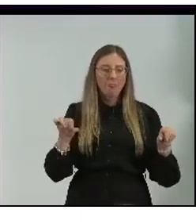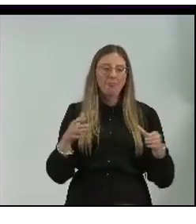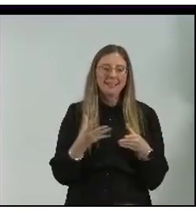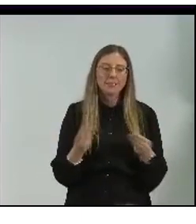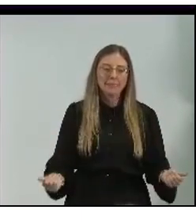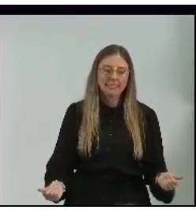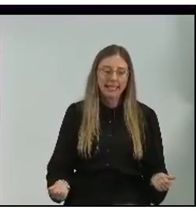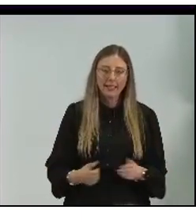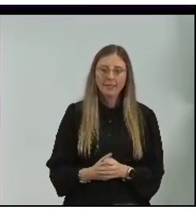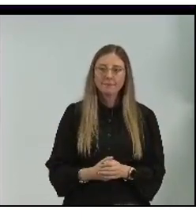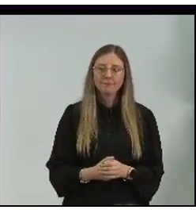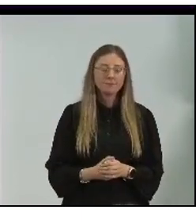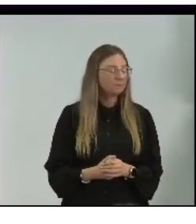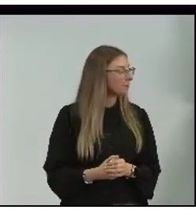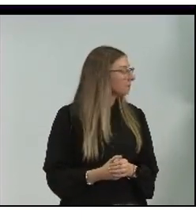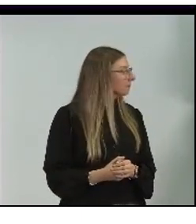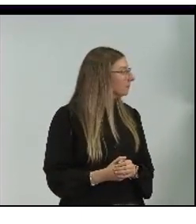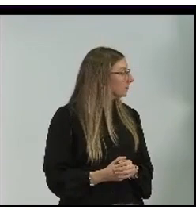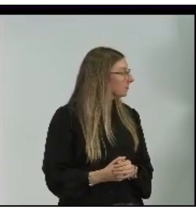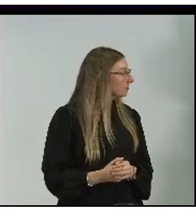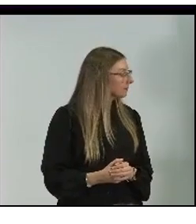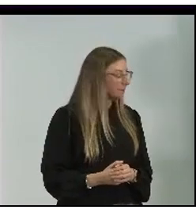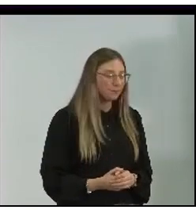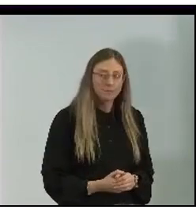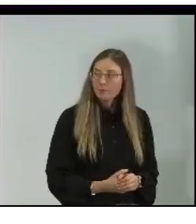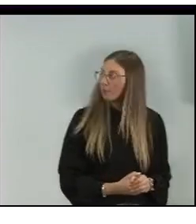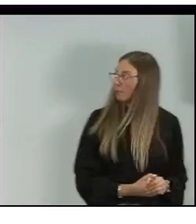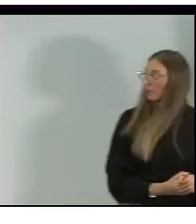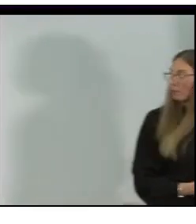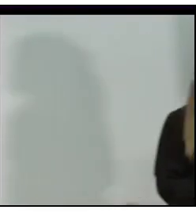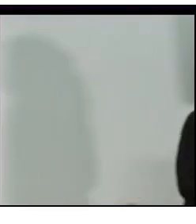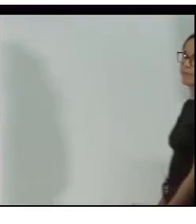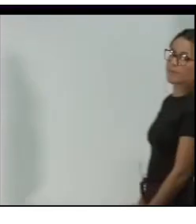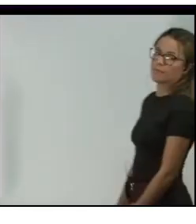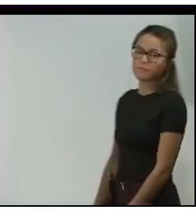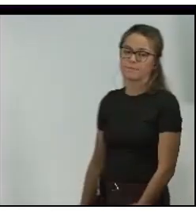And I'm thinking about, because I know we're talking a little bit about AI,